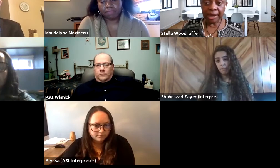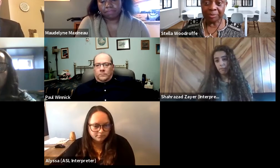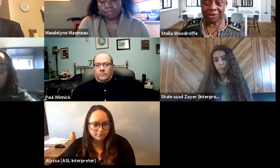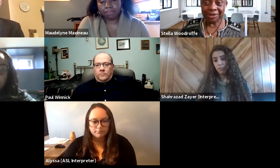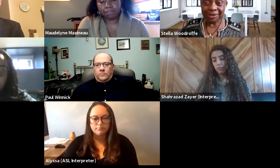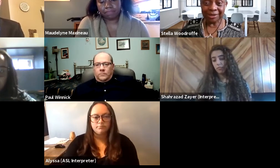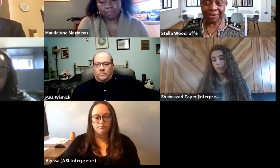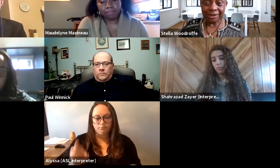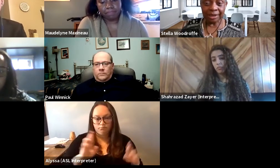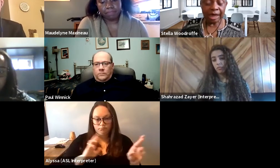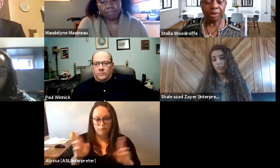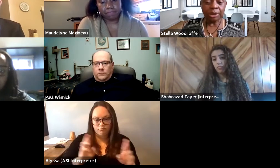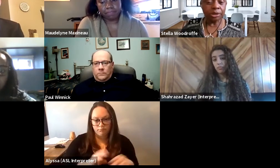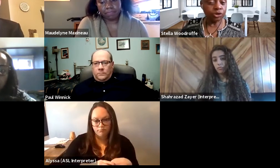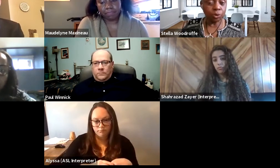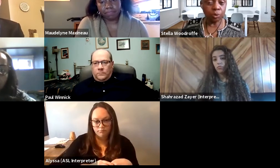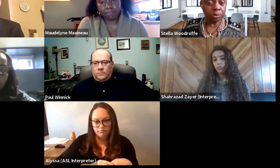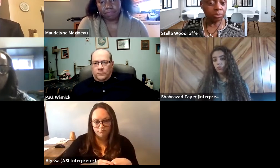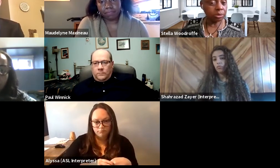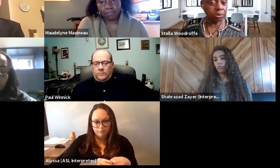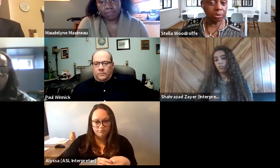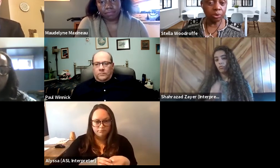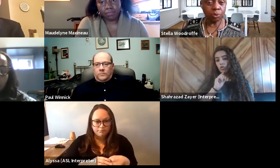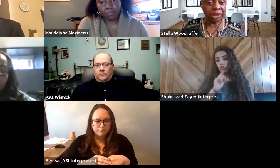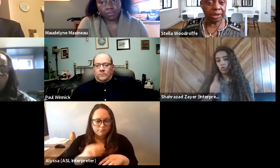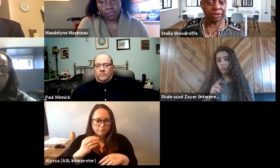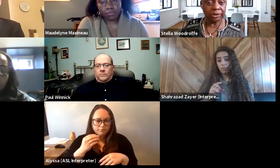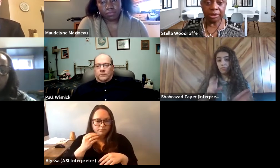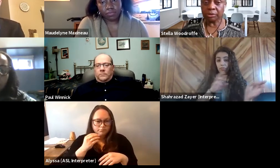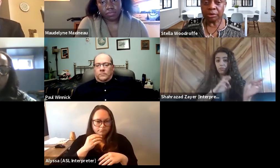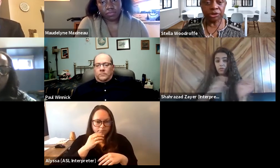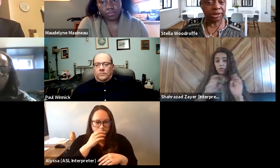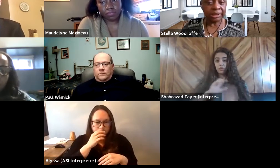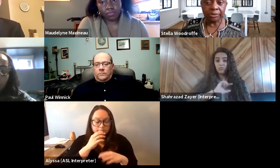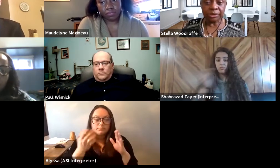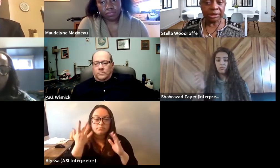Happy. Happy doesn't show too well either. It all just sounds